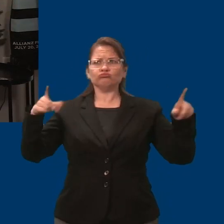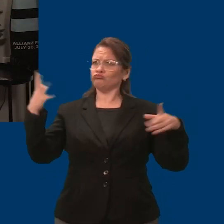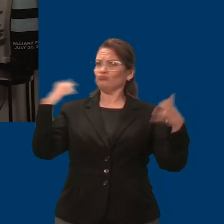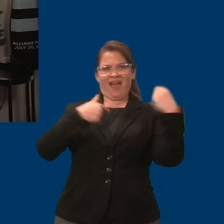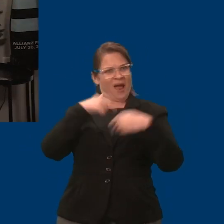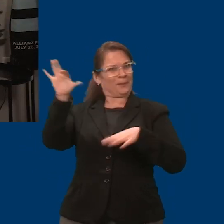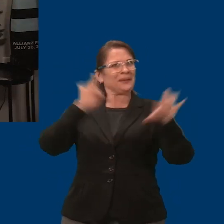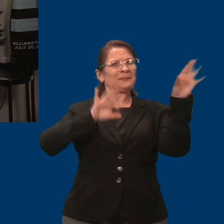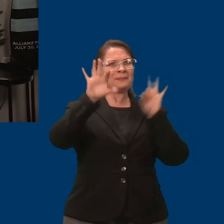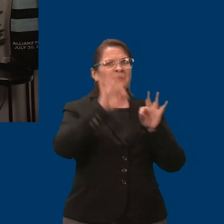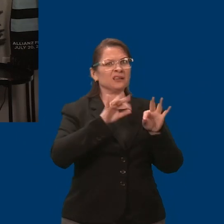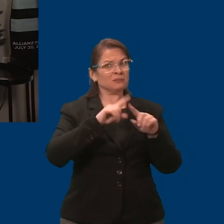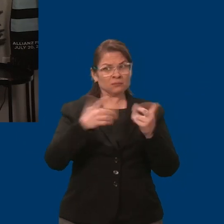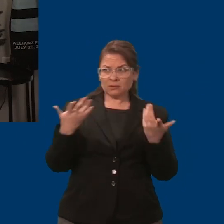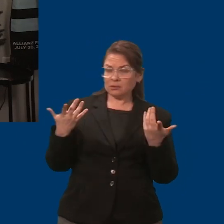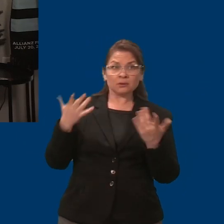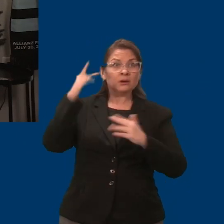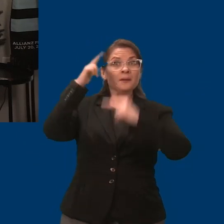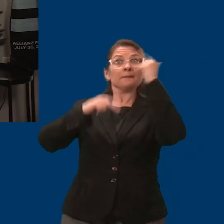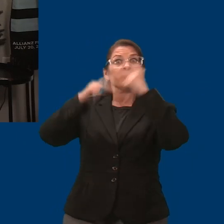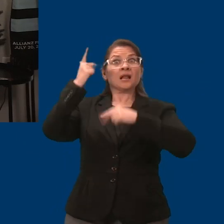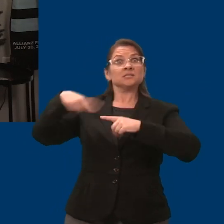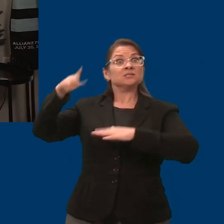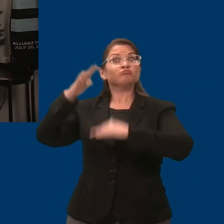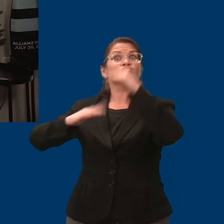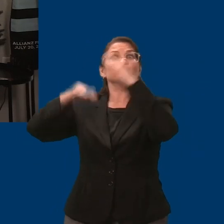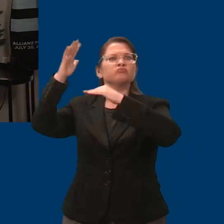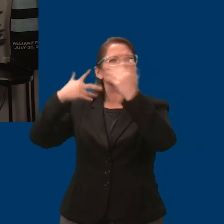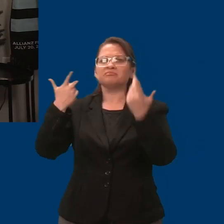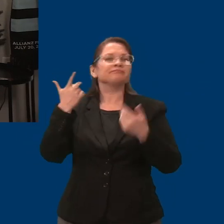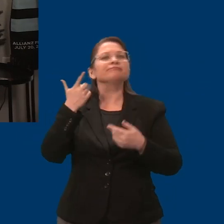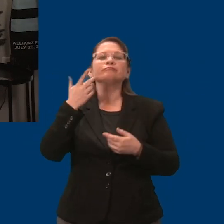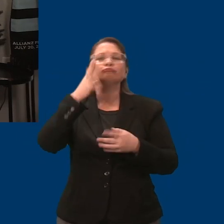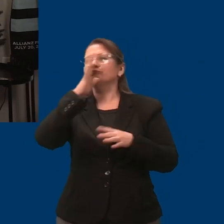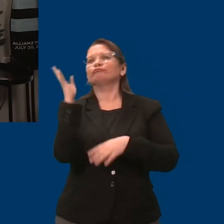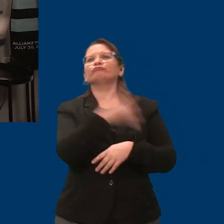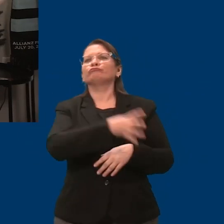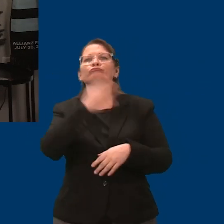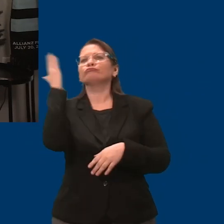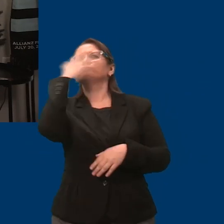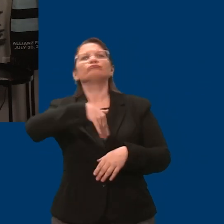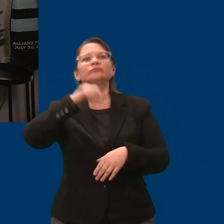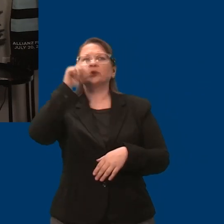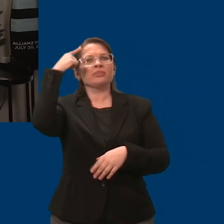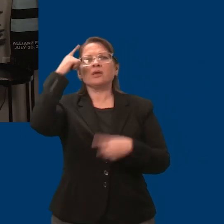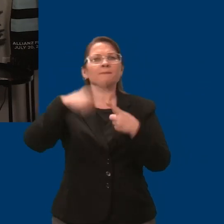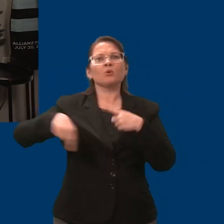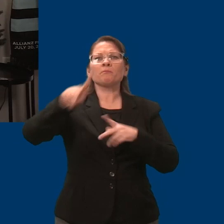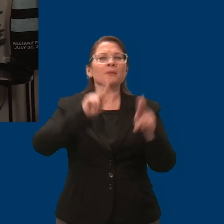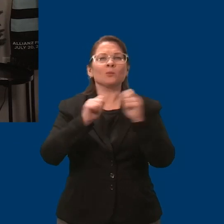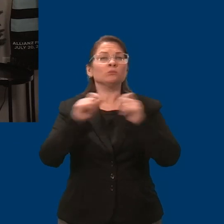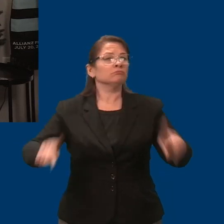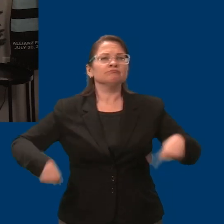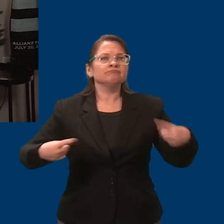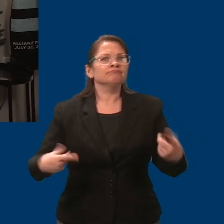to be designing many spaces that let me be part of their community. We need to design for accessibility from the start,